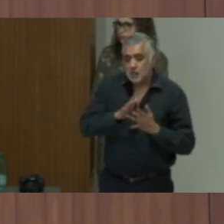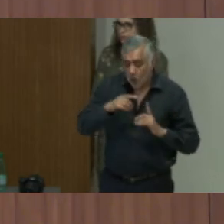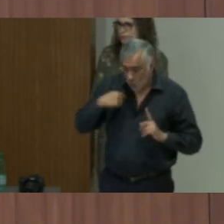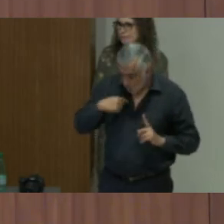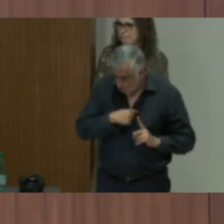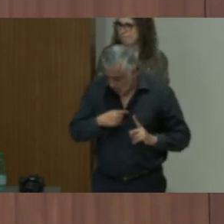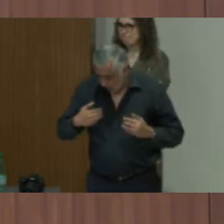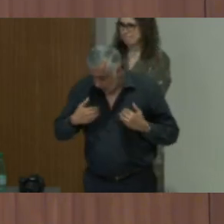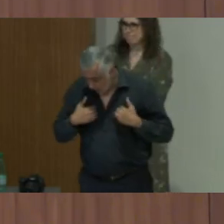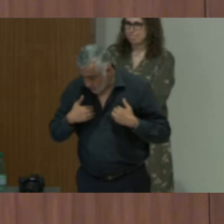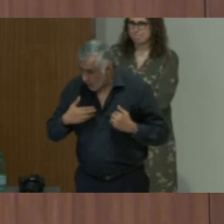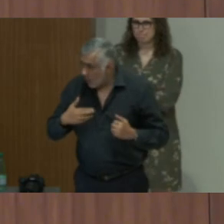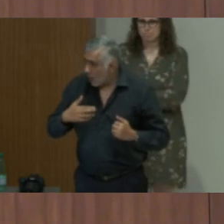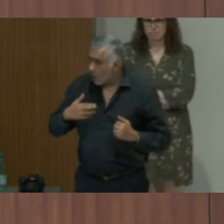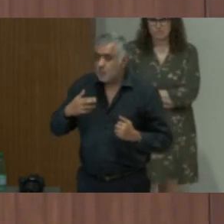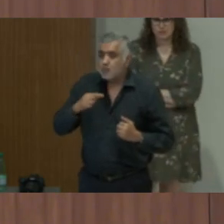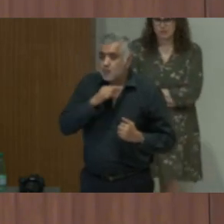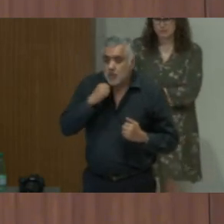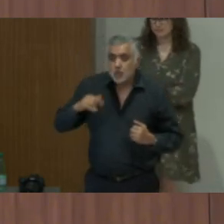deaf priests who are Jesuits.